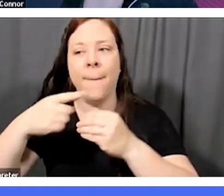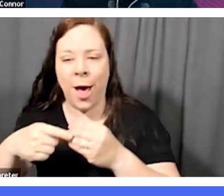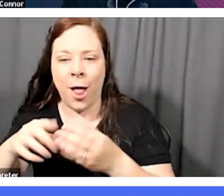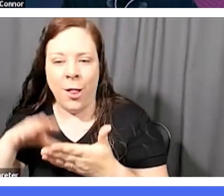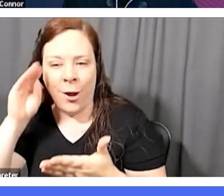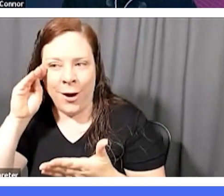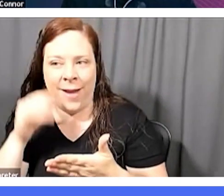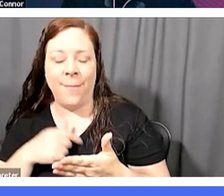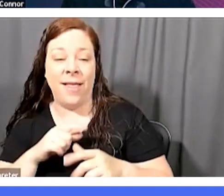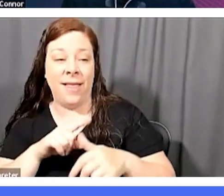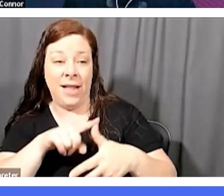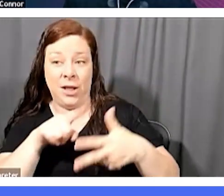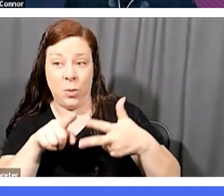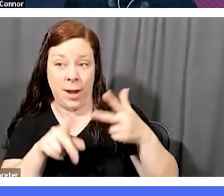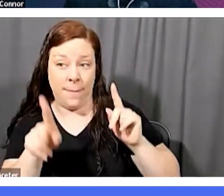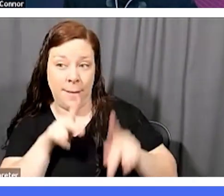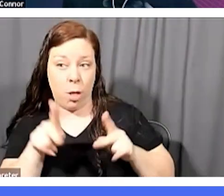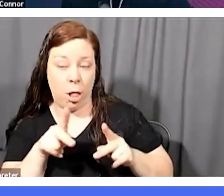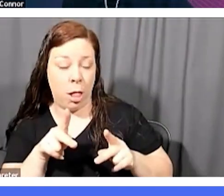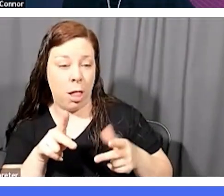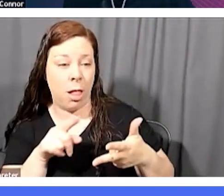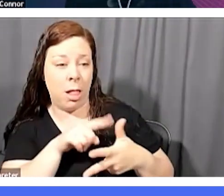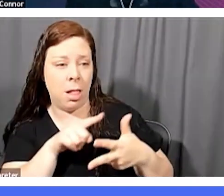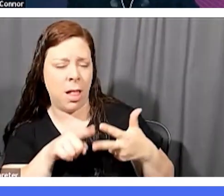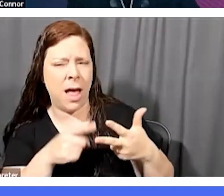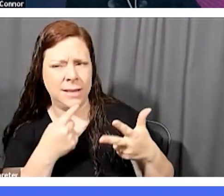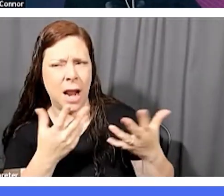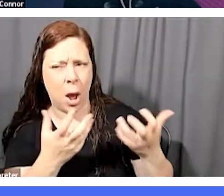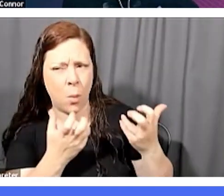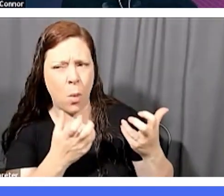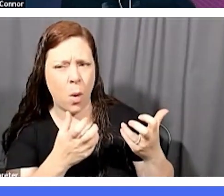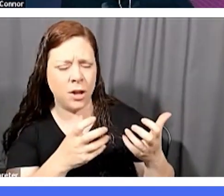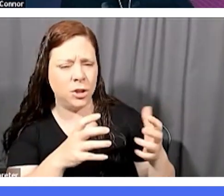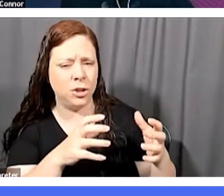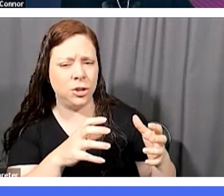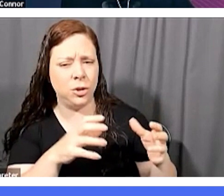"Hey, I wanna take some of the things I've learned and teach them." They said, "Well, do you know you are practicing one